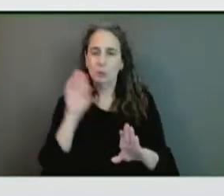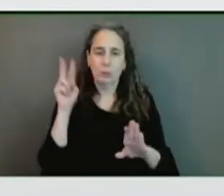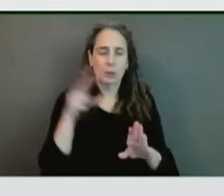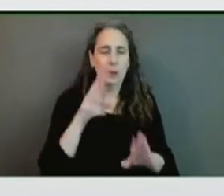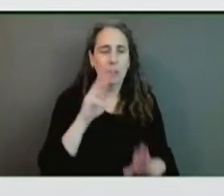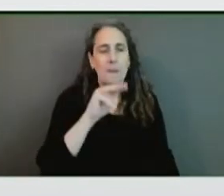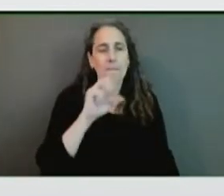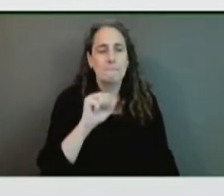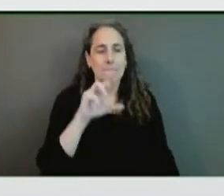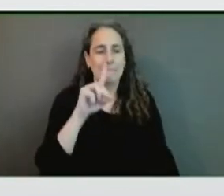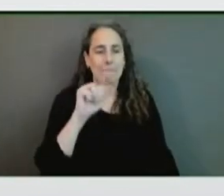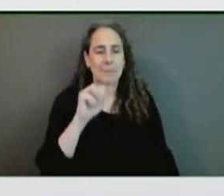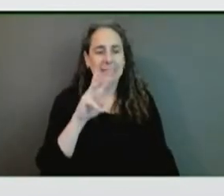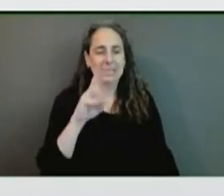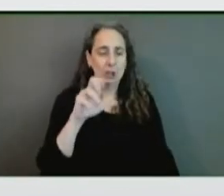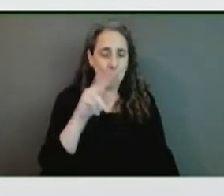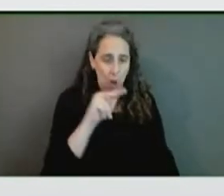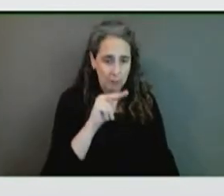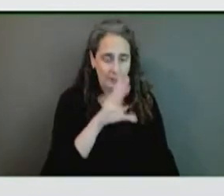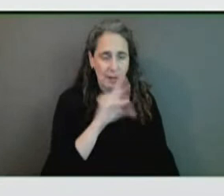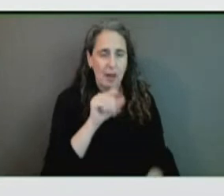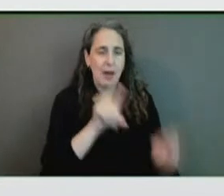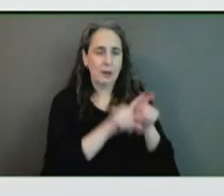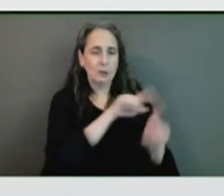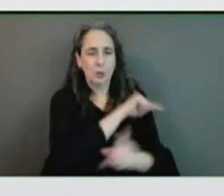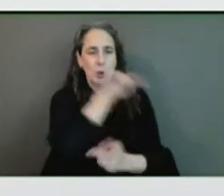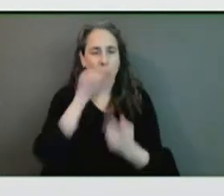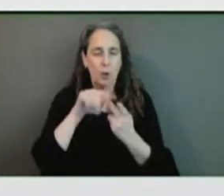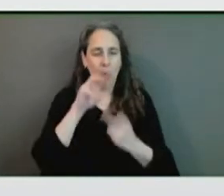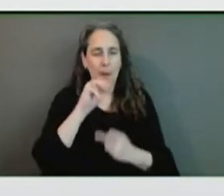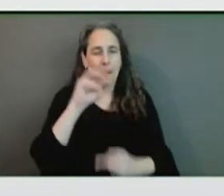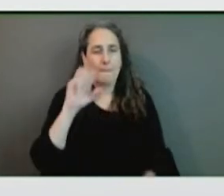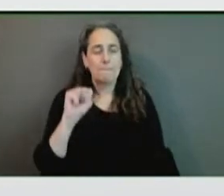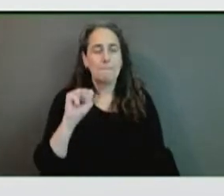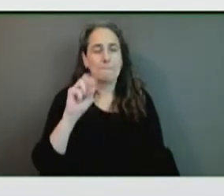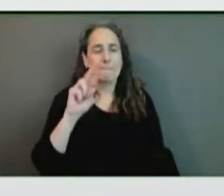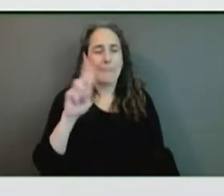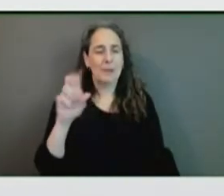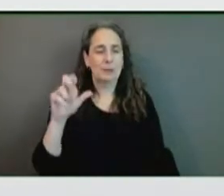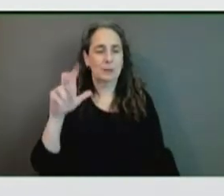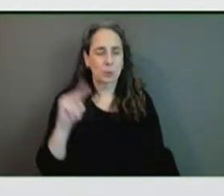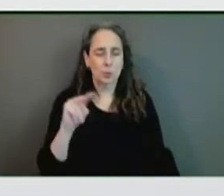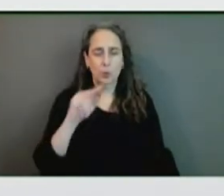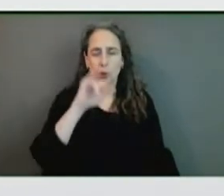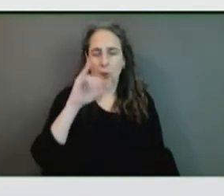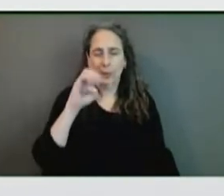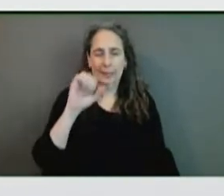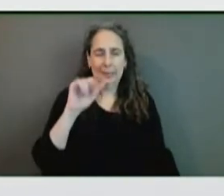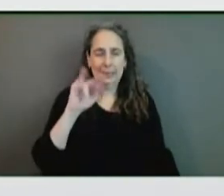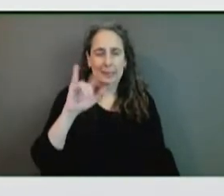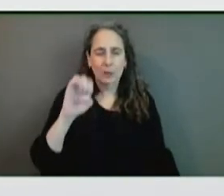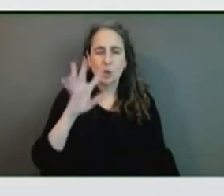issue of safety, though, I It makes me thinking I want to turn to Miss Dawson. And I'd also